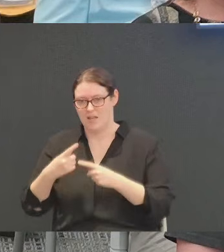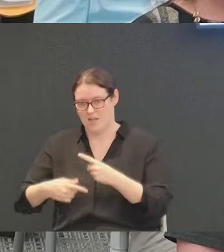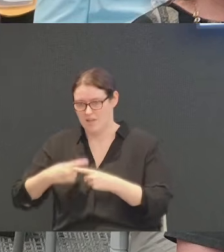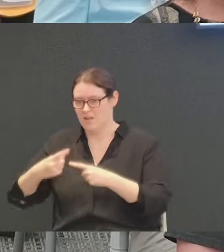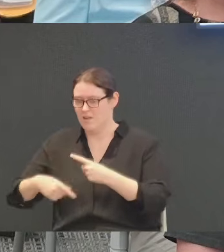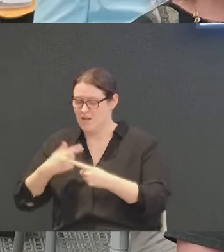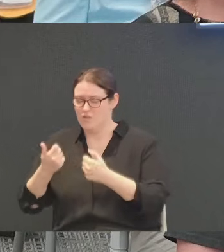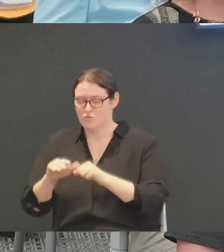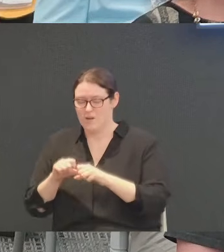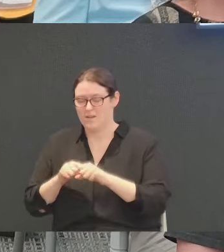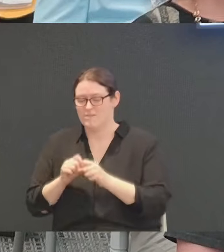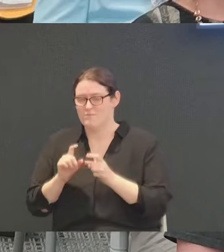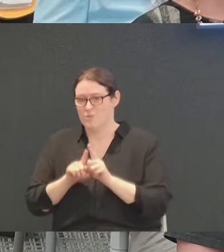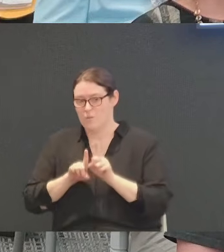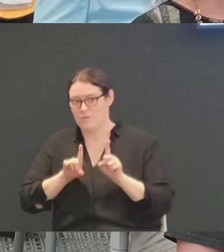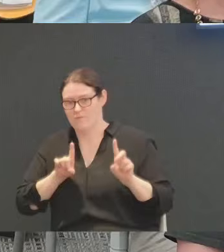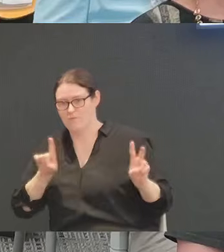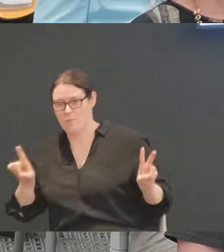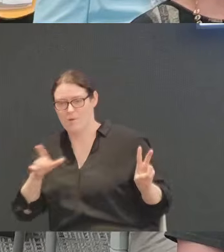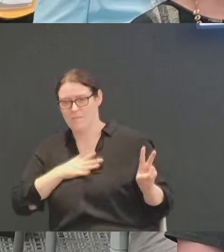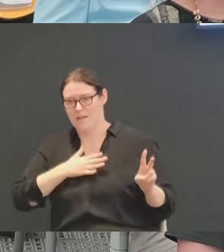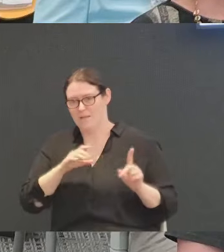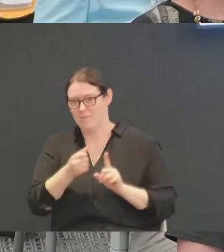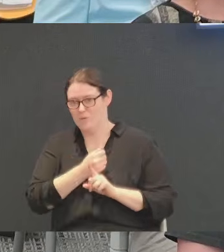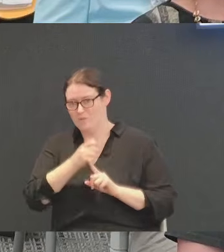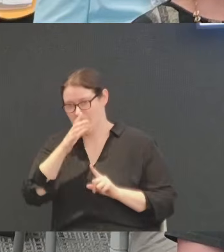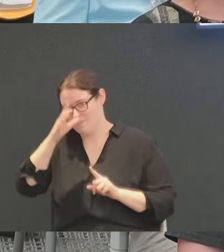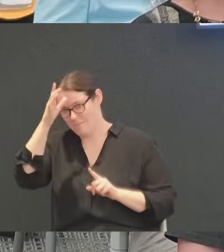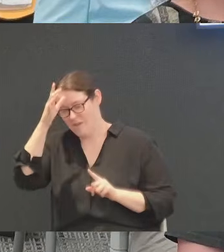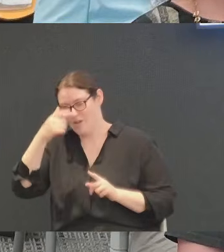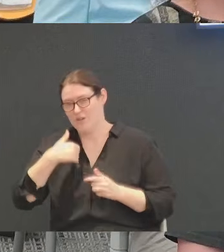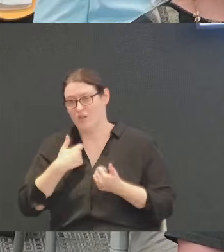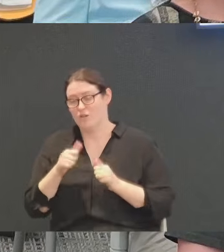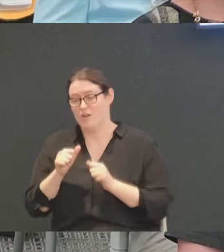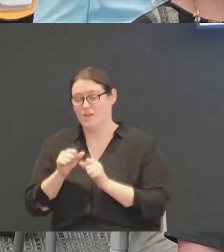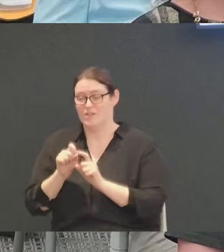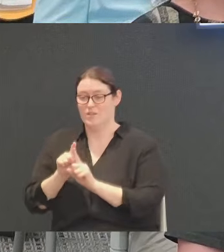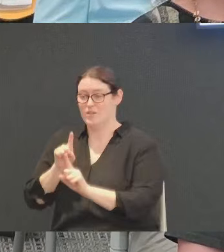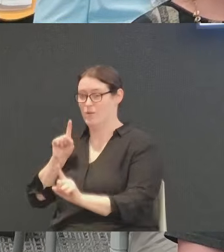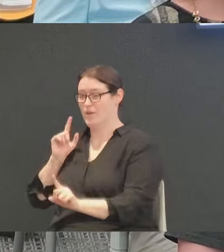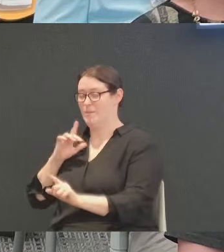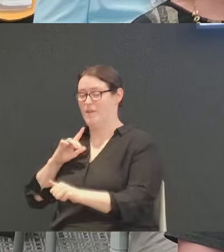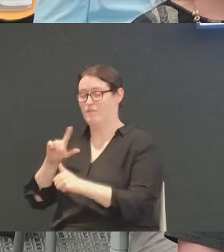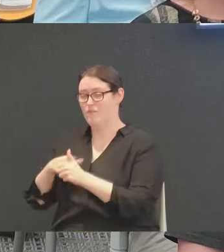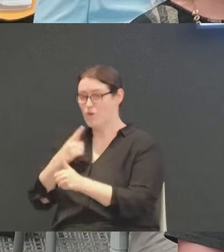away from my abusive parents and I also tried to get away from my own first abusive boyfriend who